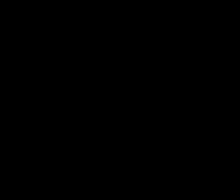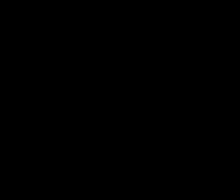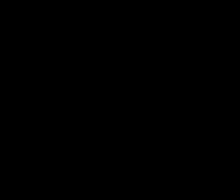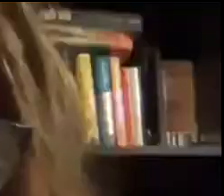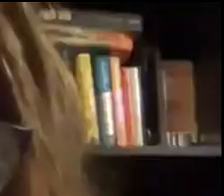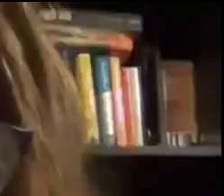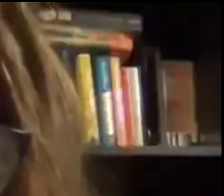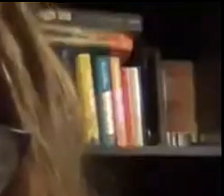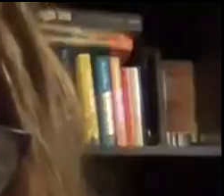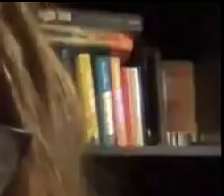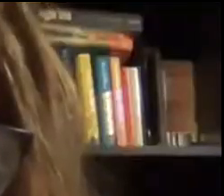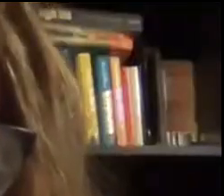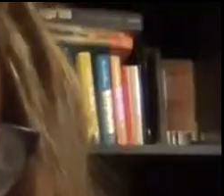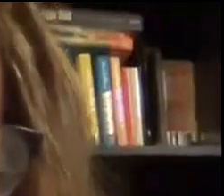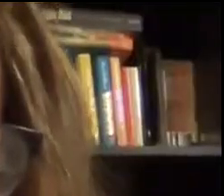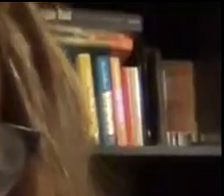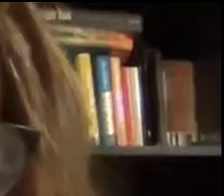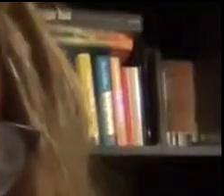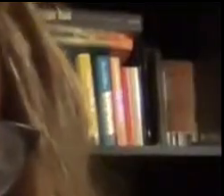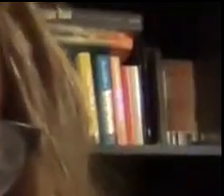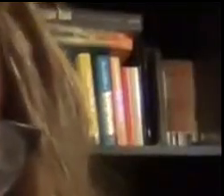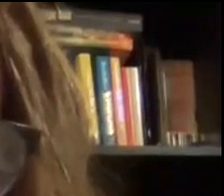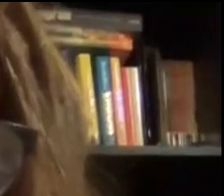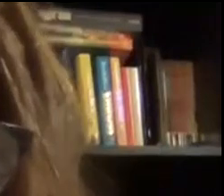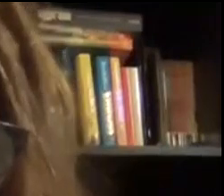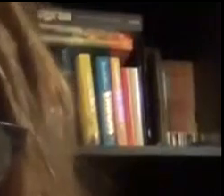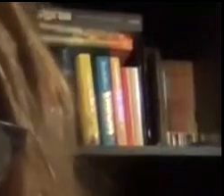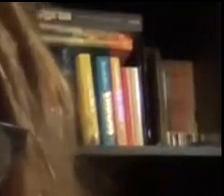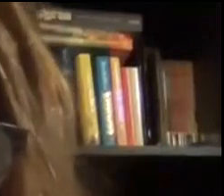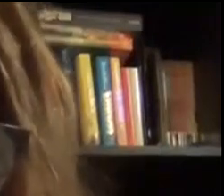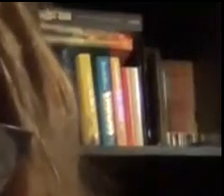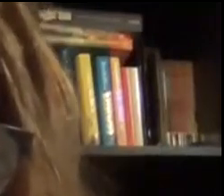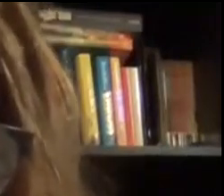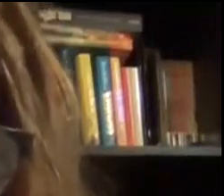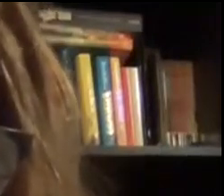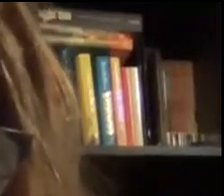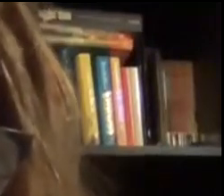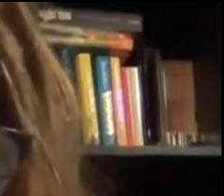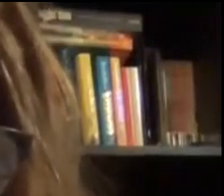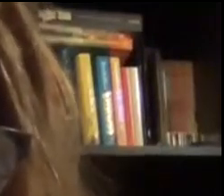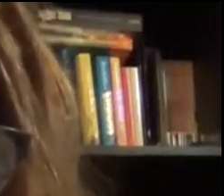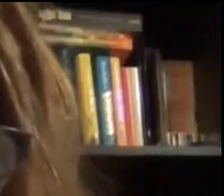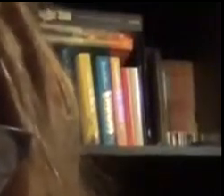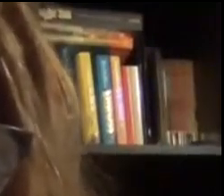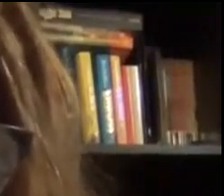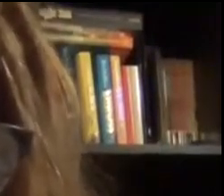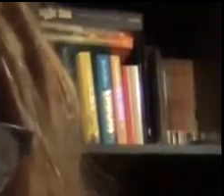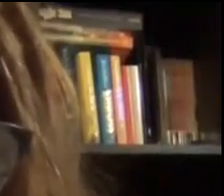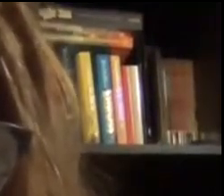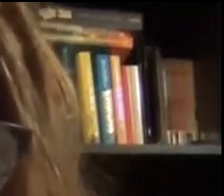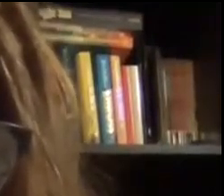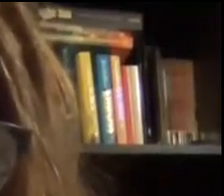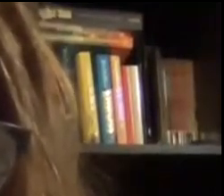Generally, I think it's been, the impression one gets from the case studies is quite mixed, quite limited in most cases